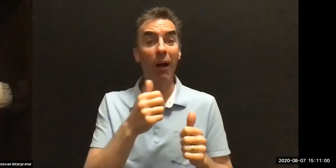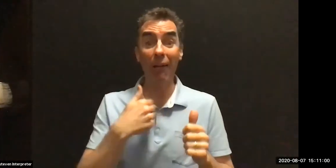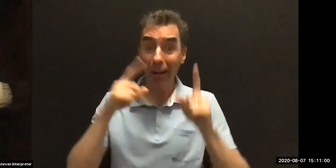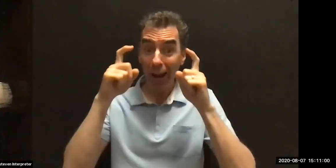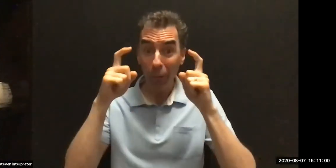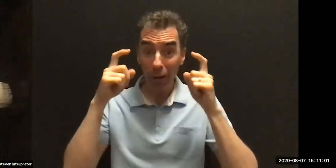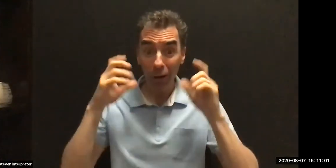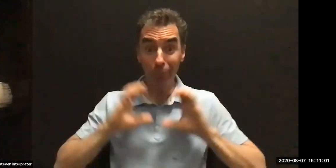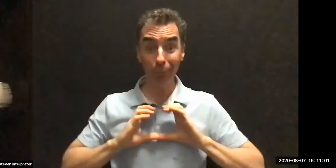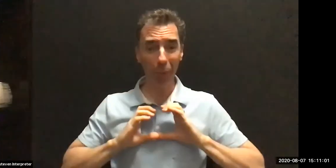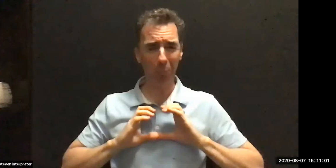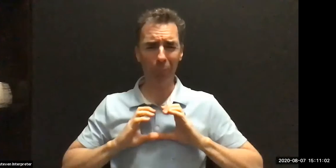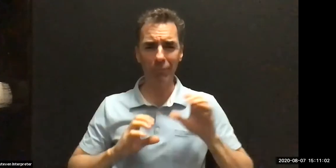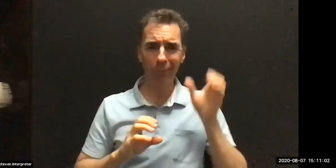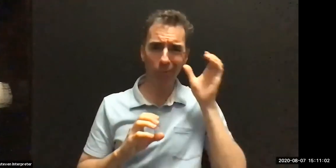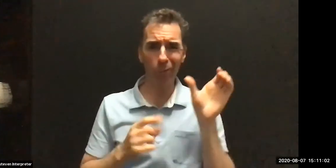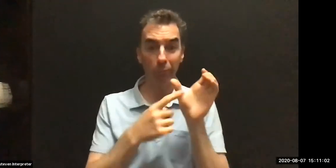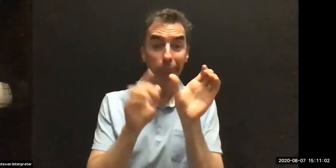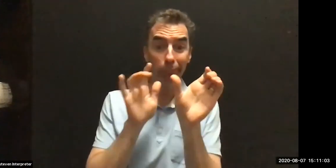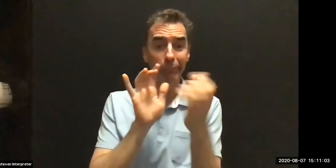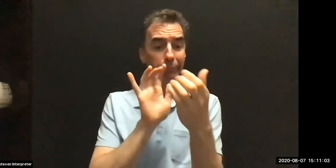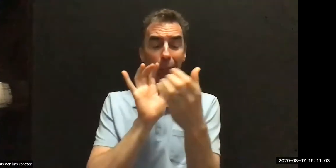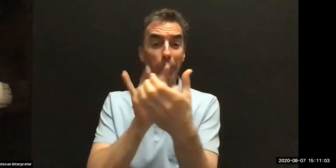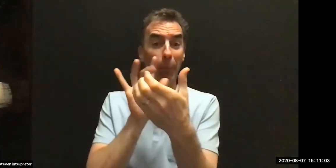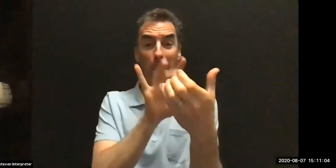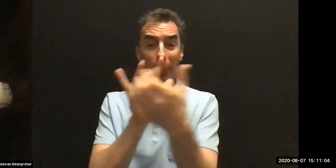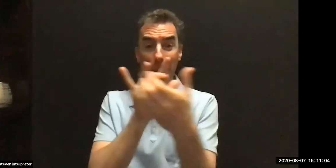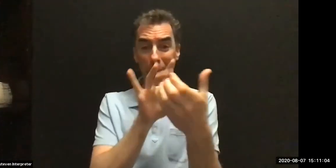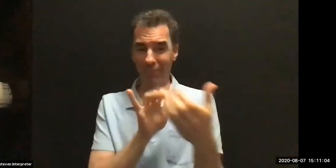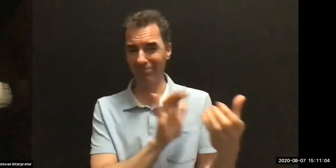Marjorie CarletEdmonds: But sometimes I see potentials in Marjorie CarletEdmonds: Different students right